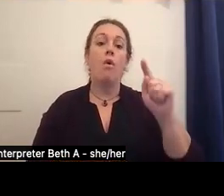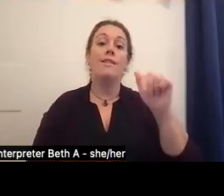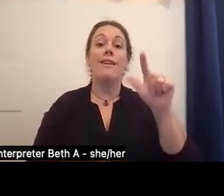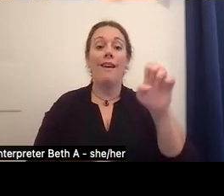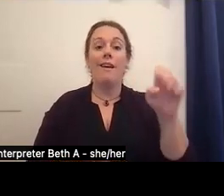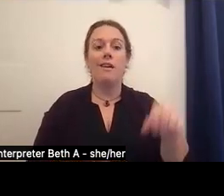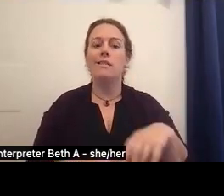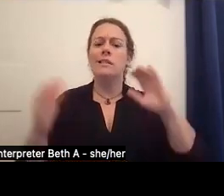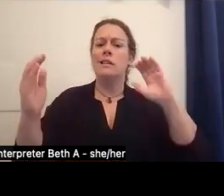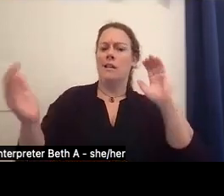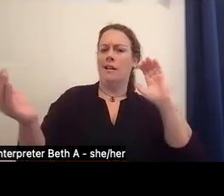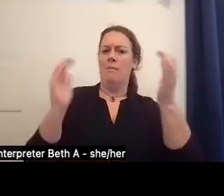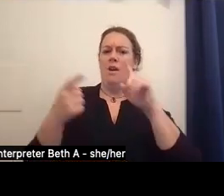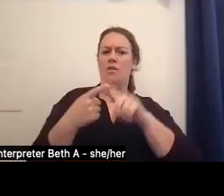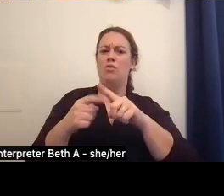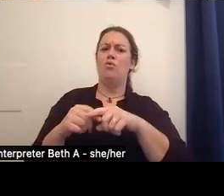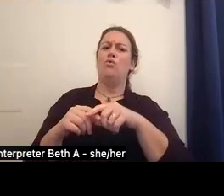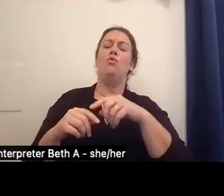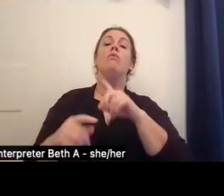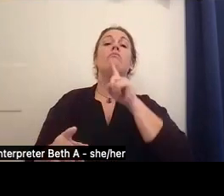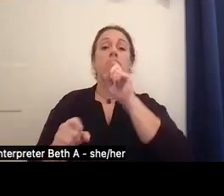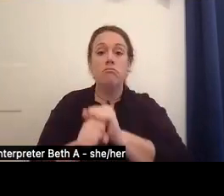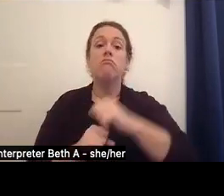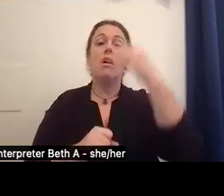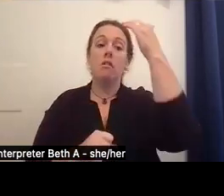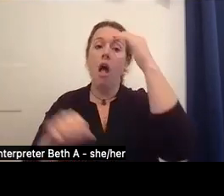something that happens in the early part of the 20th century that continues well into the 1960s